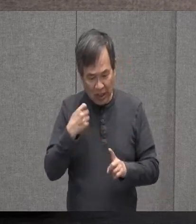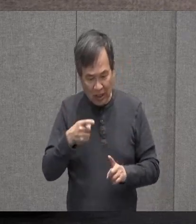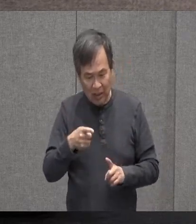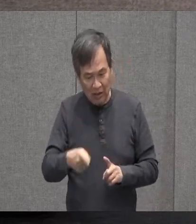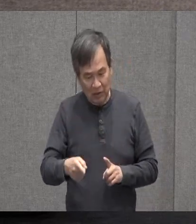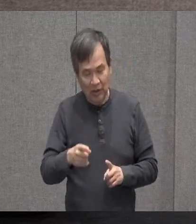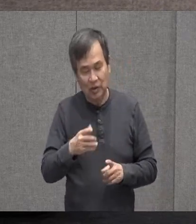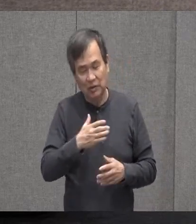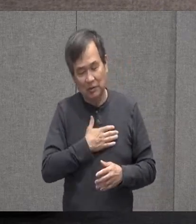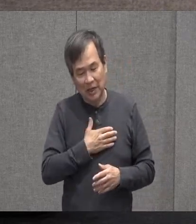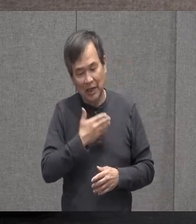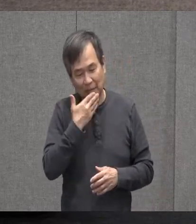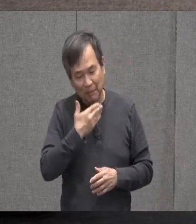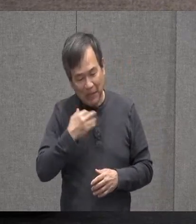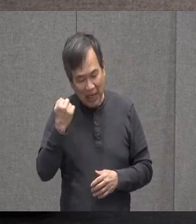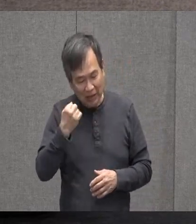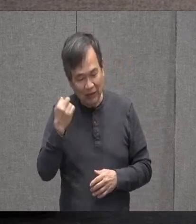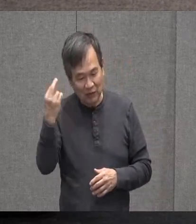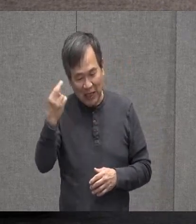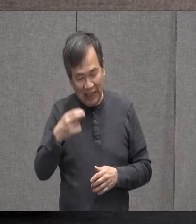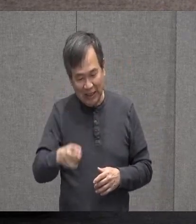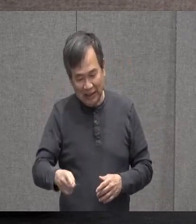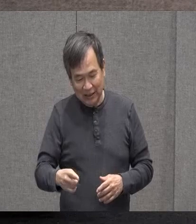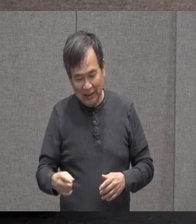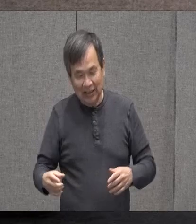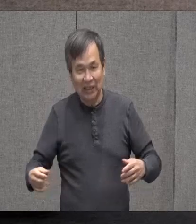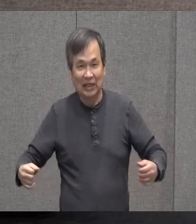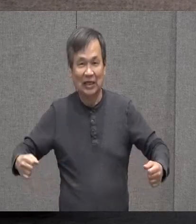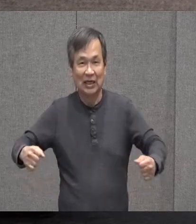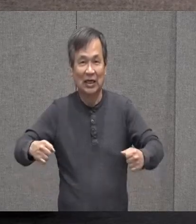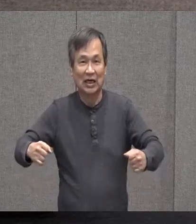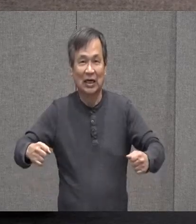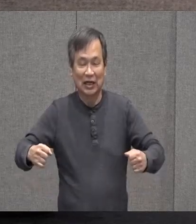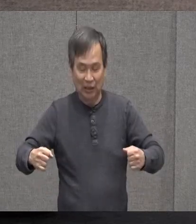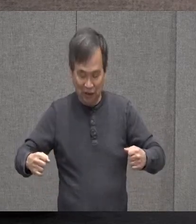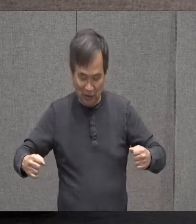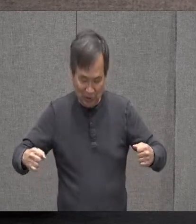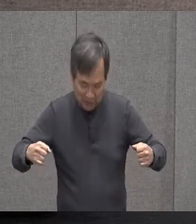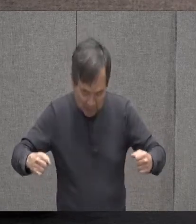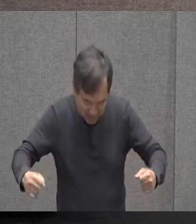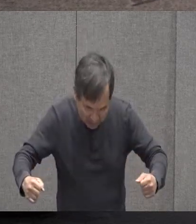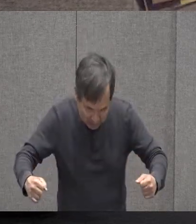"but you are my best friend." She stooped over the pot to look inside.